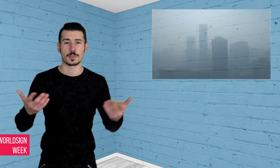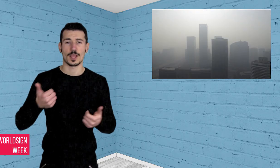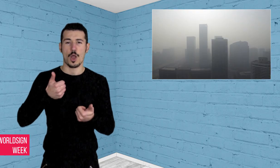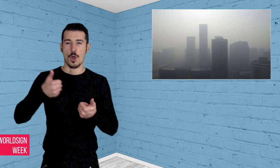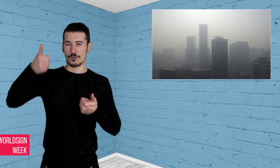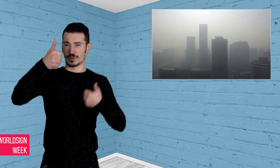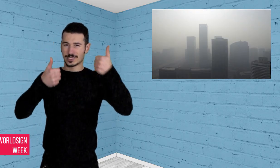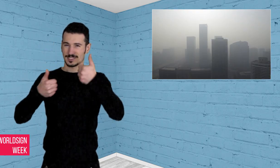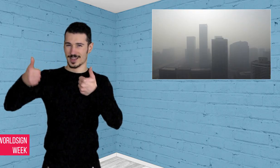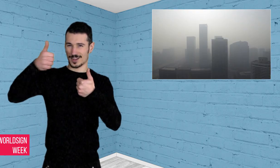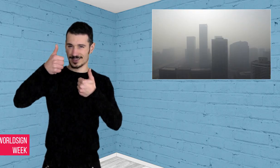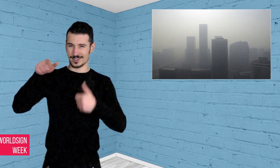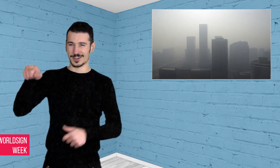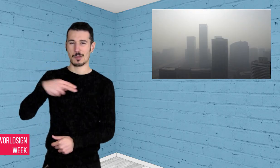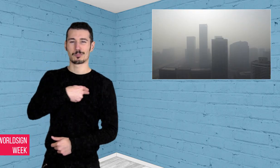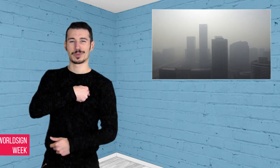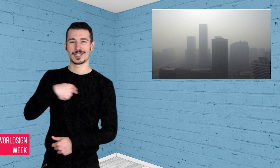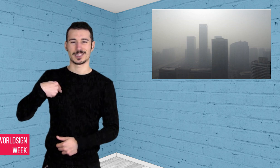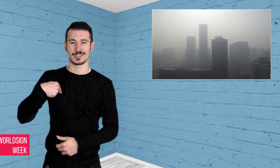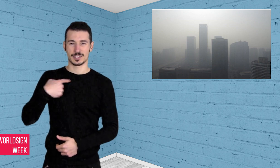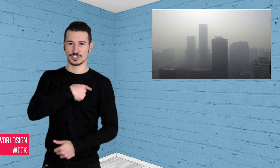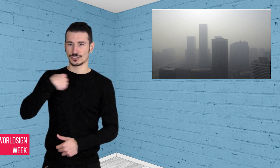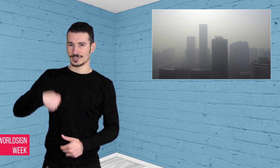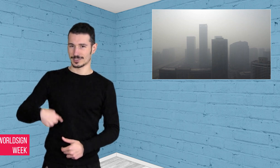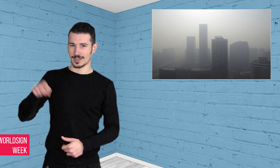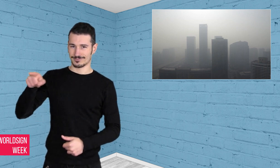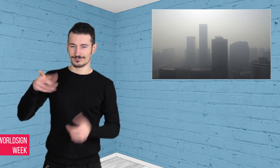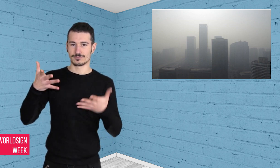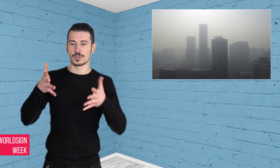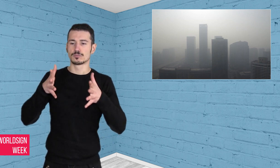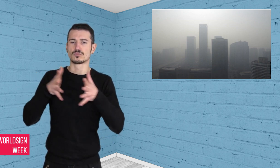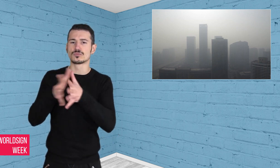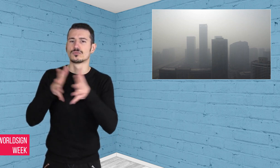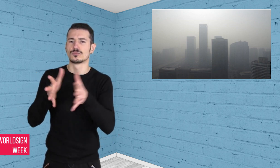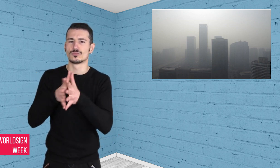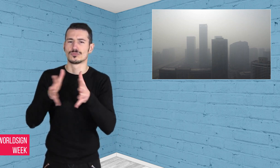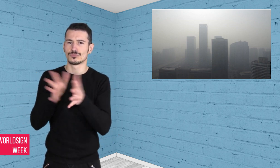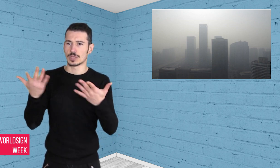Alessio: Officials in Beijing have announced